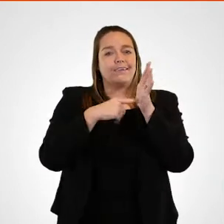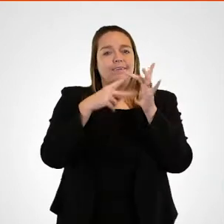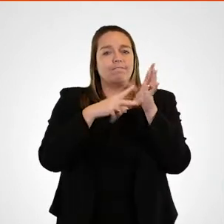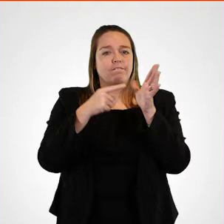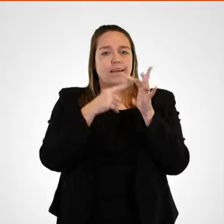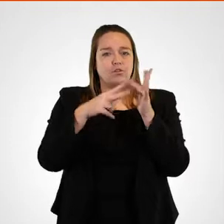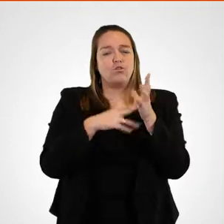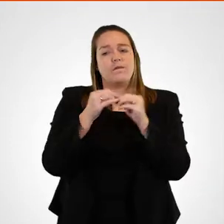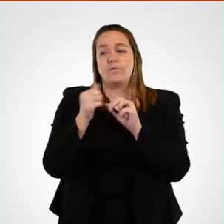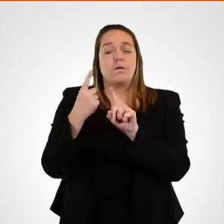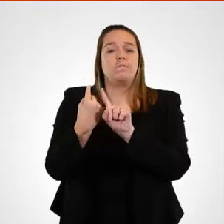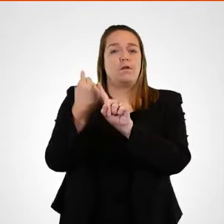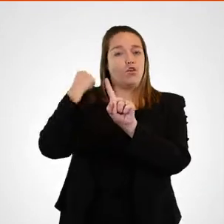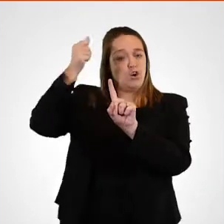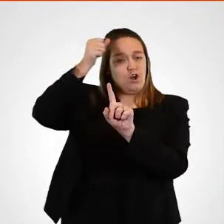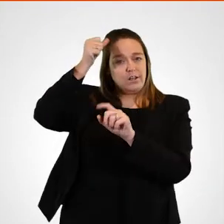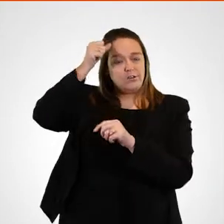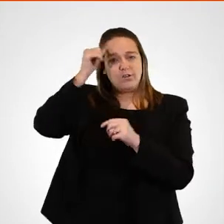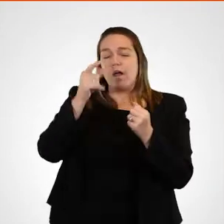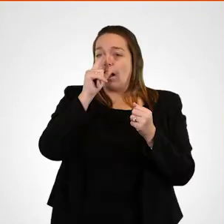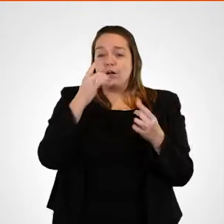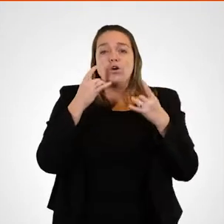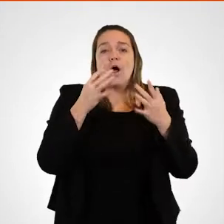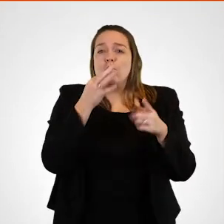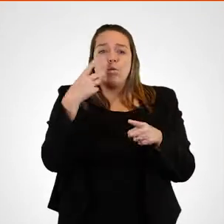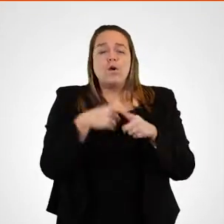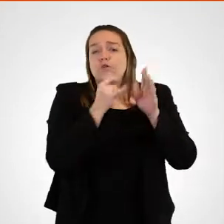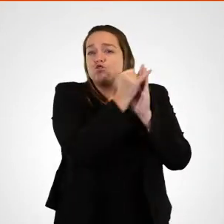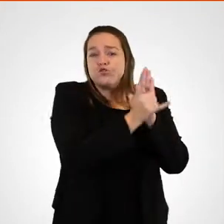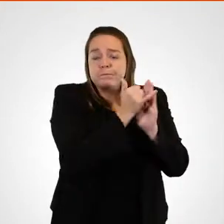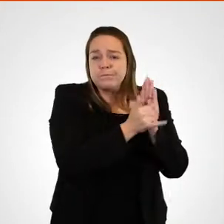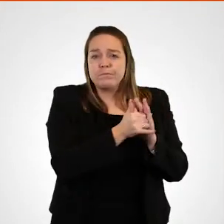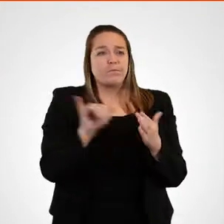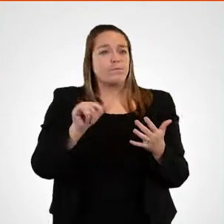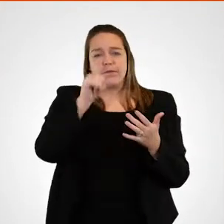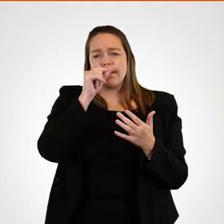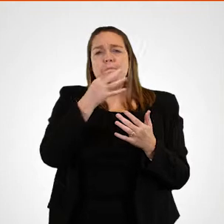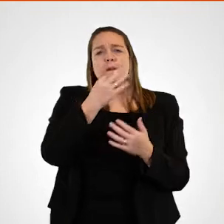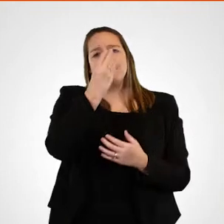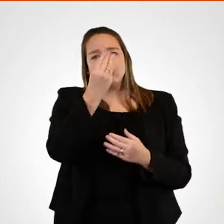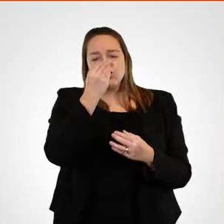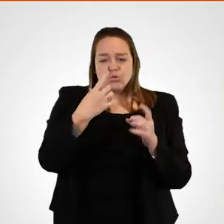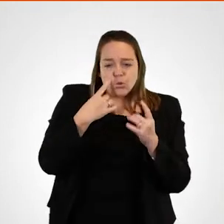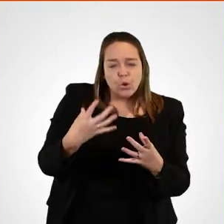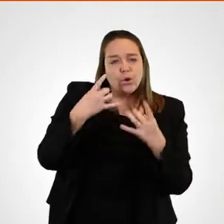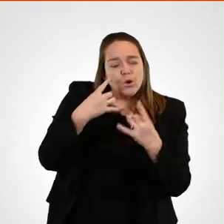and sometimes we can just do that by showing a short little YouTube video or showing some pictures on the topic.